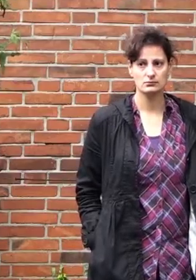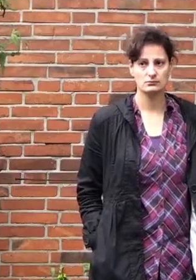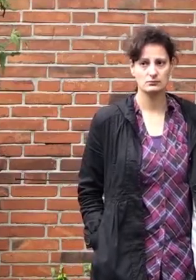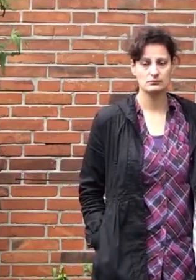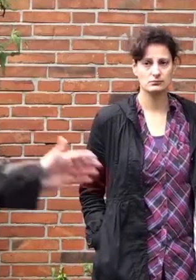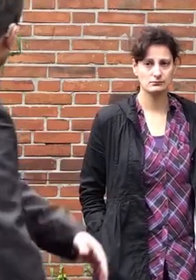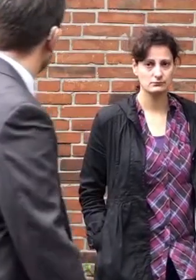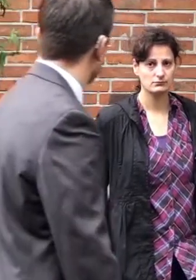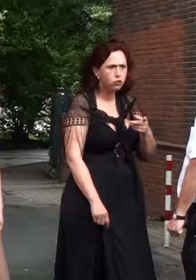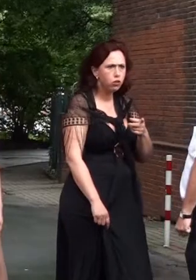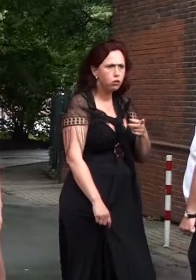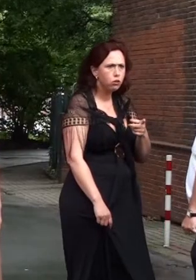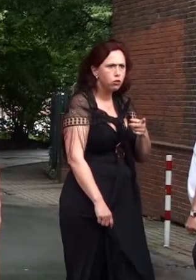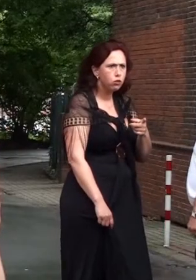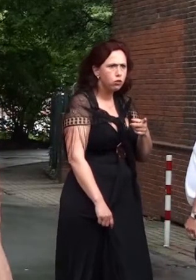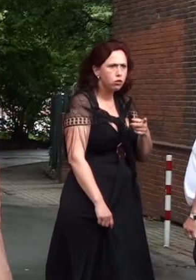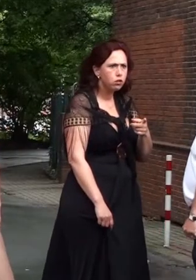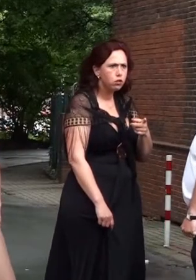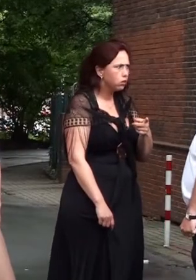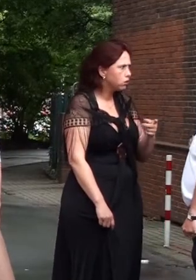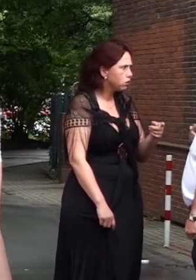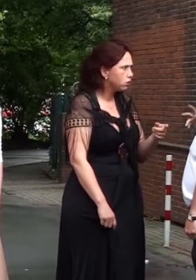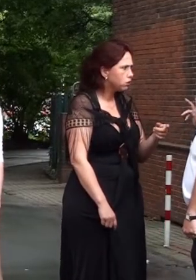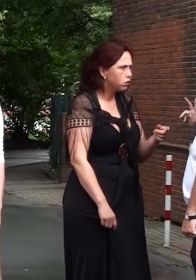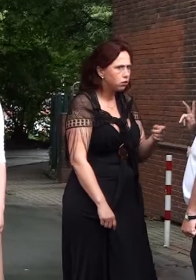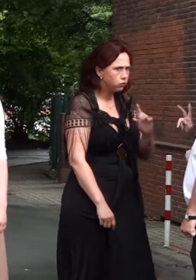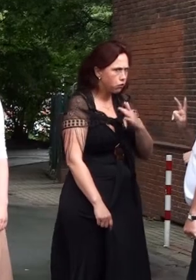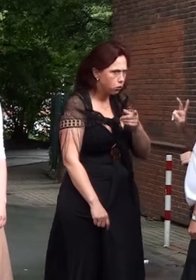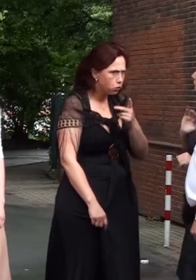Follow me. (GUESTS MURMUR)